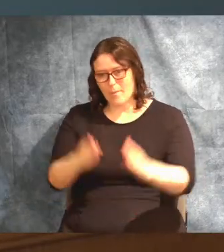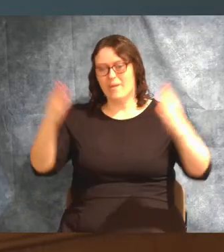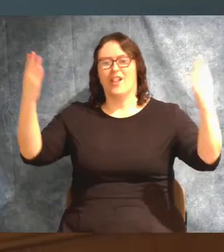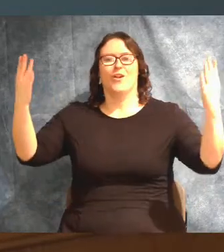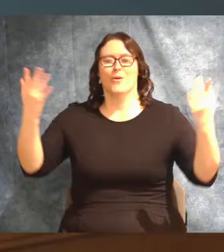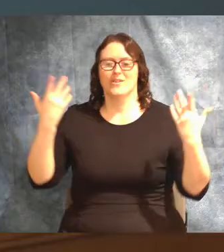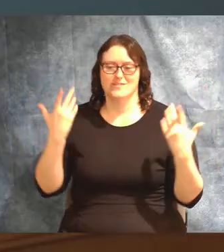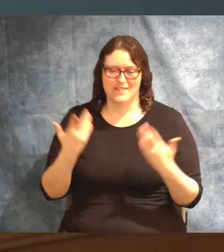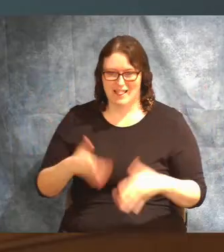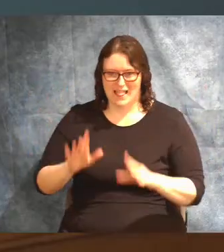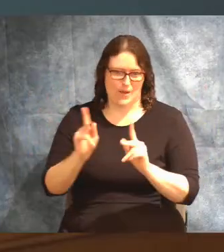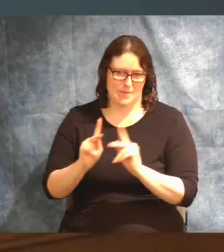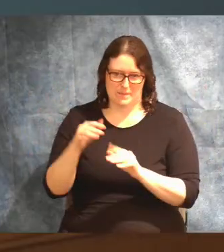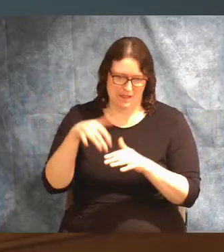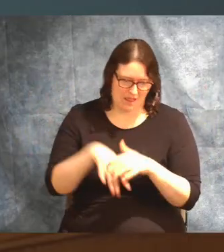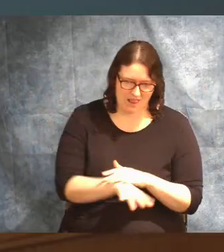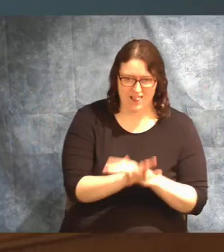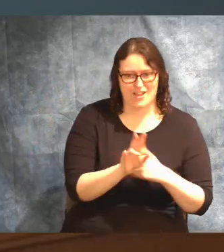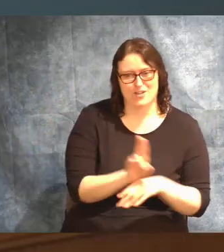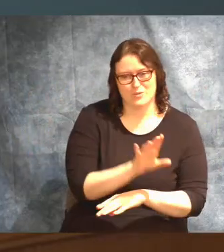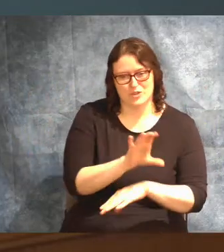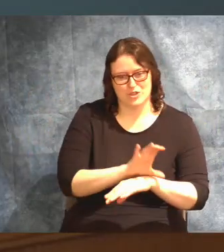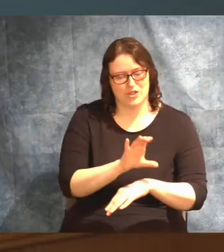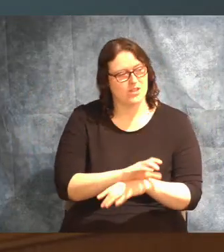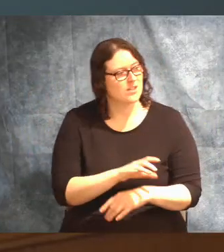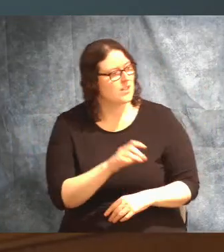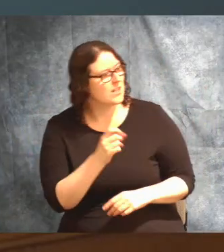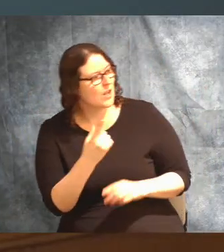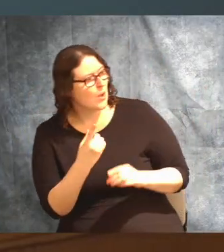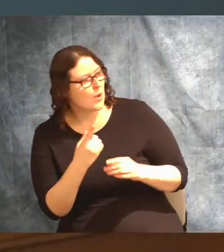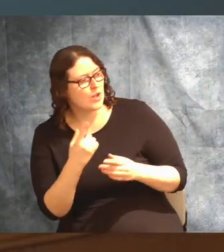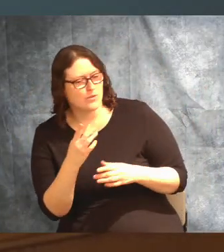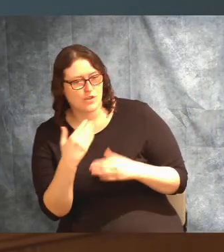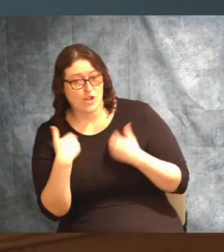That's all I have. anything else? Yes, just to follow up on the youth advisory piece. there